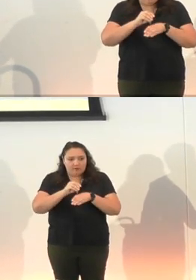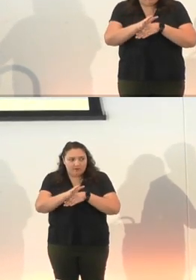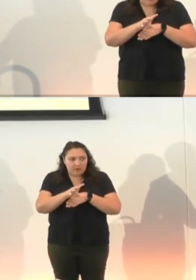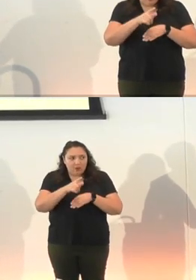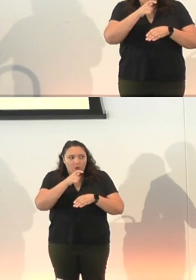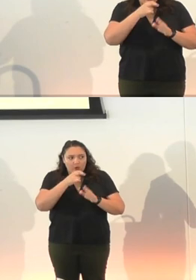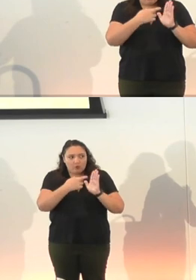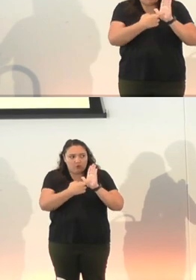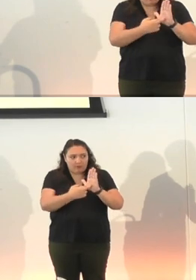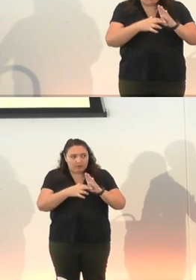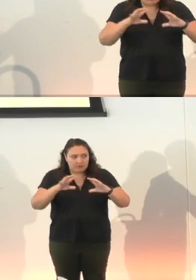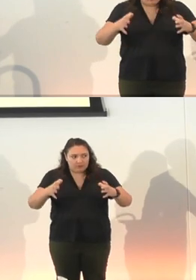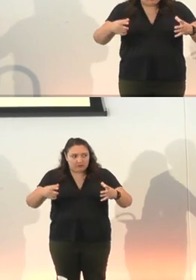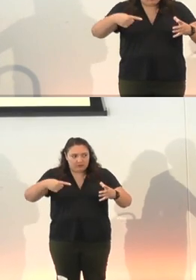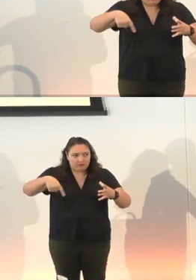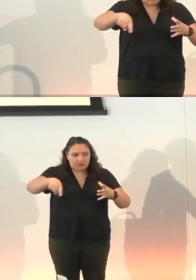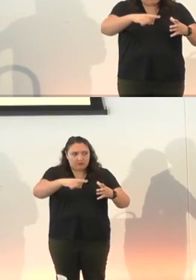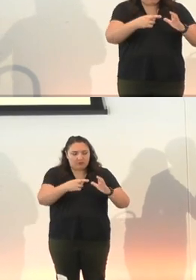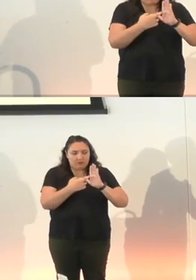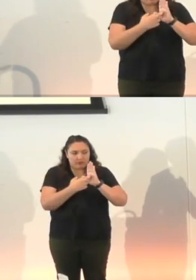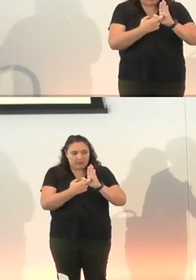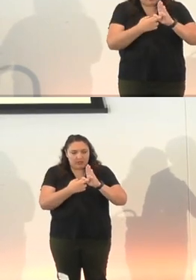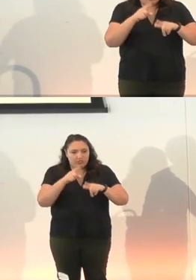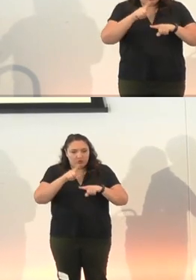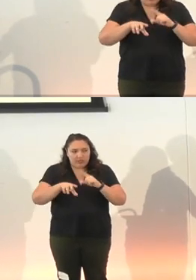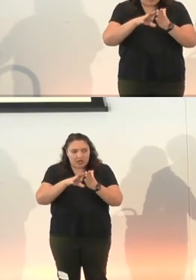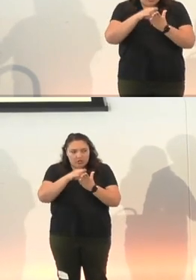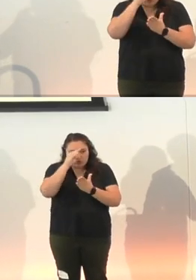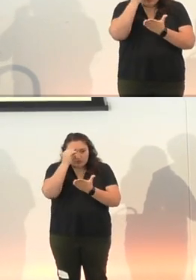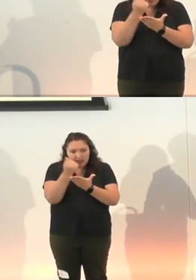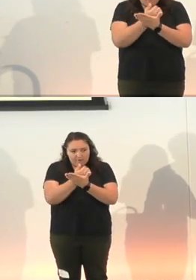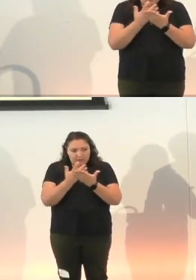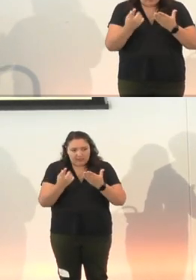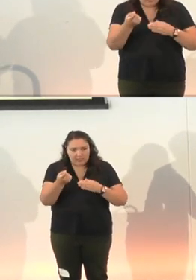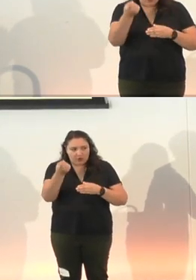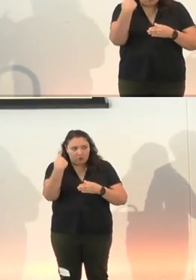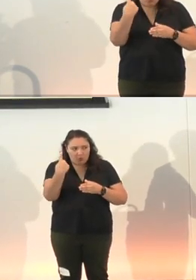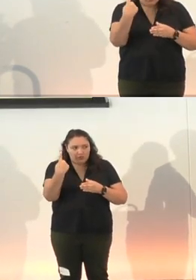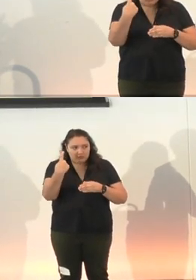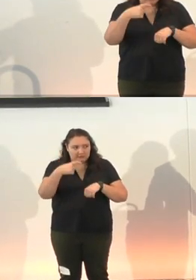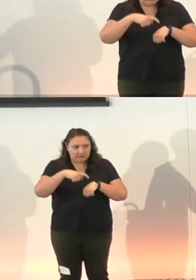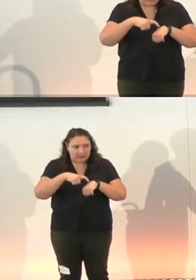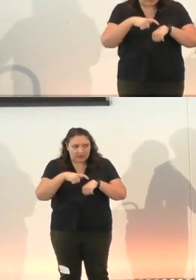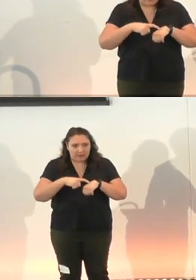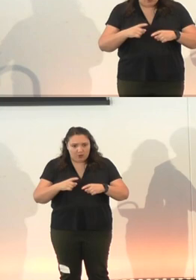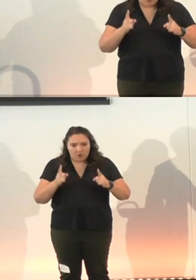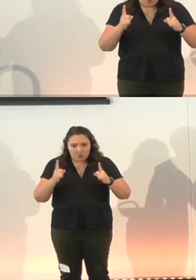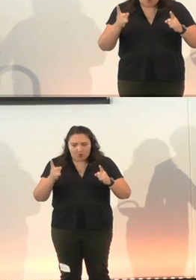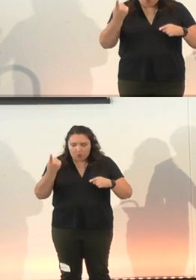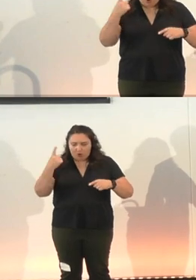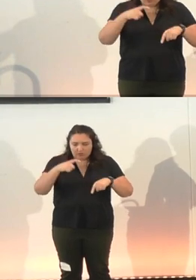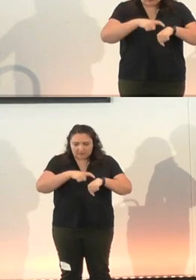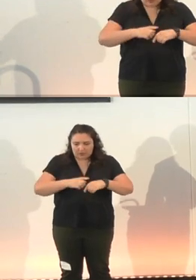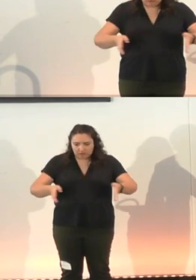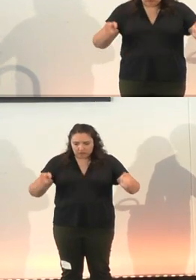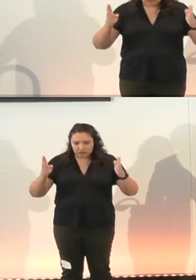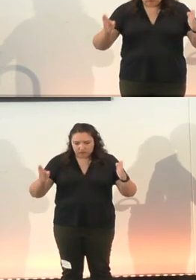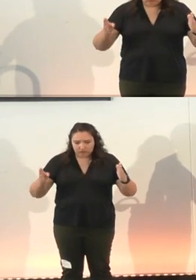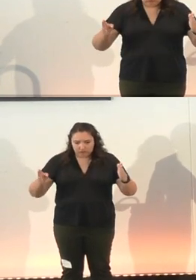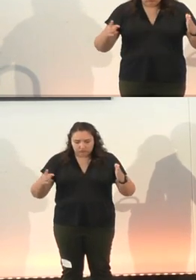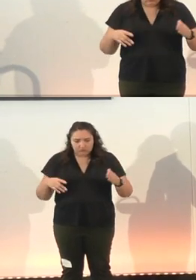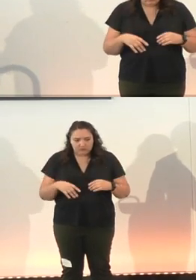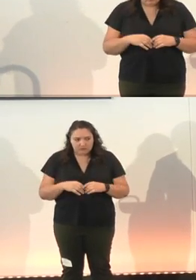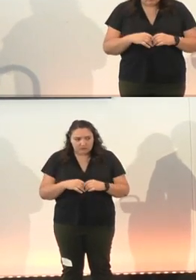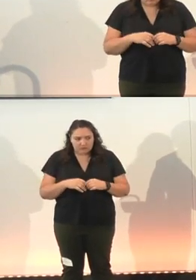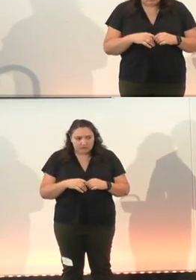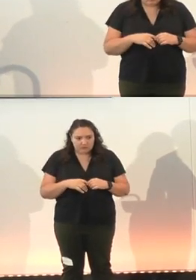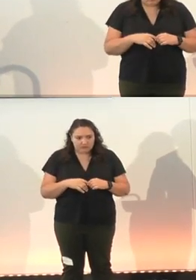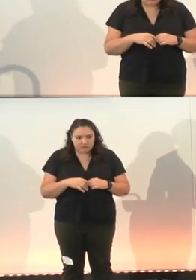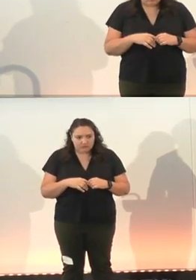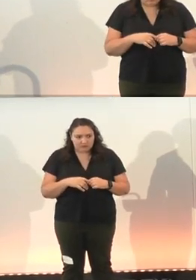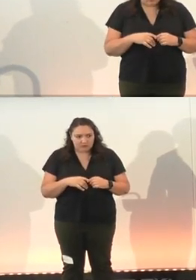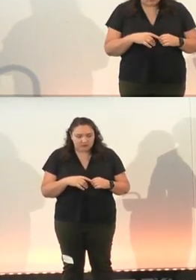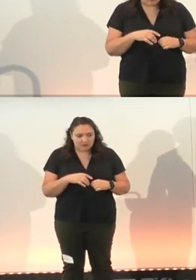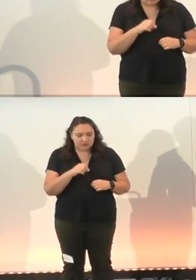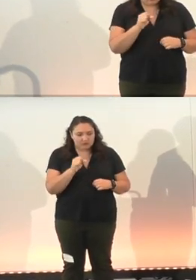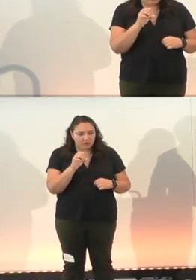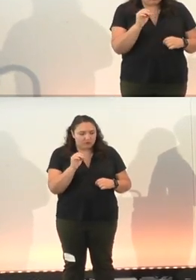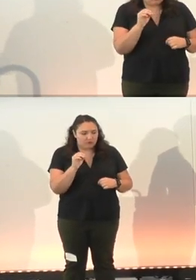who later researched -- you can't learn everything in one layer and one moment in time . To actually